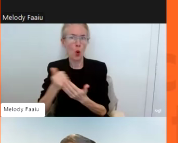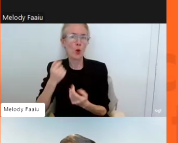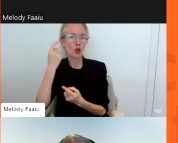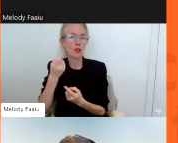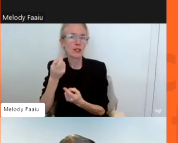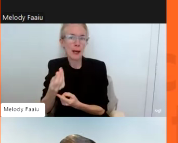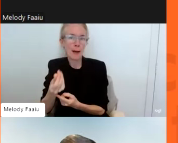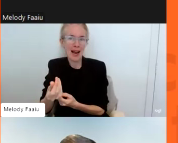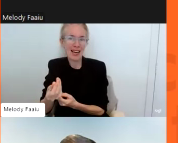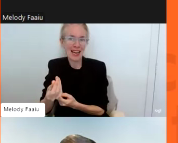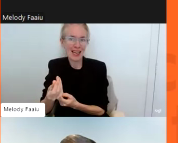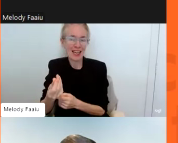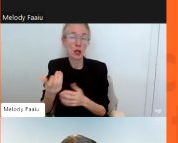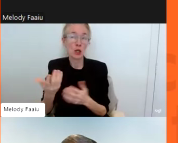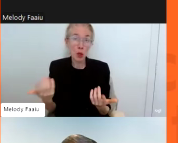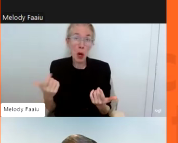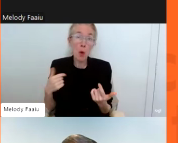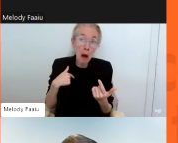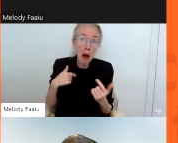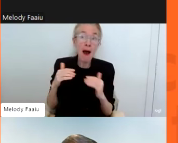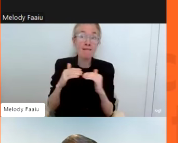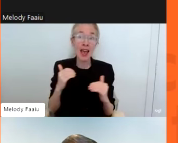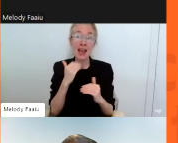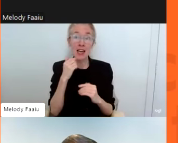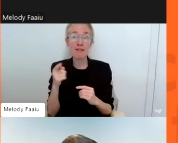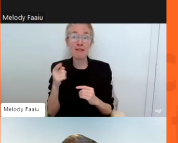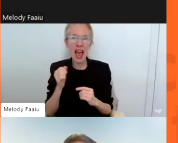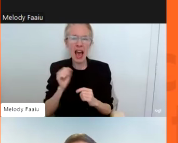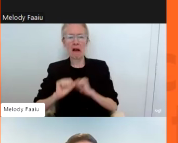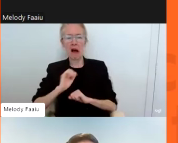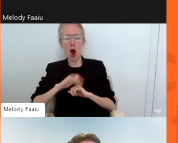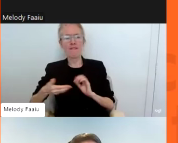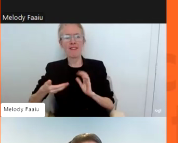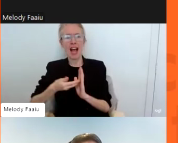a reasonable concern and I'll talk about that in a minute and later